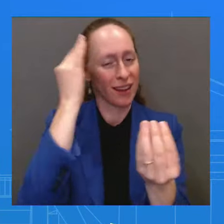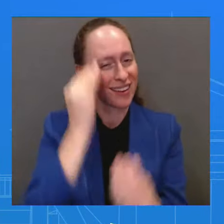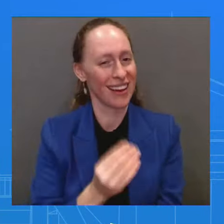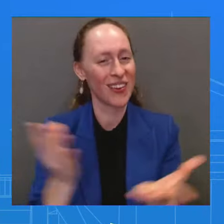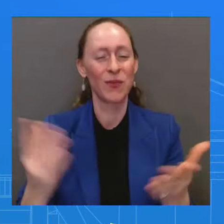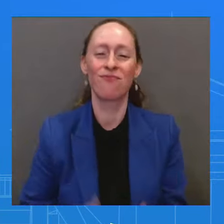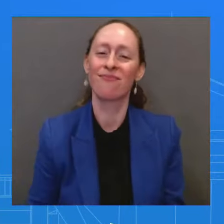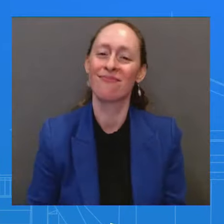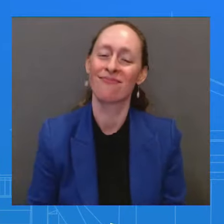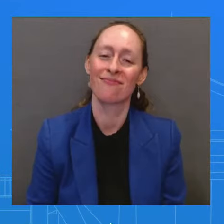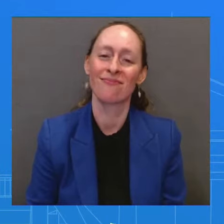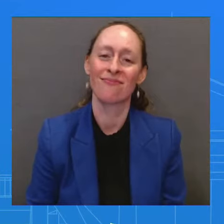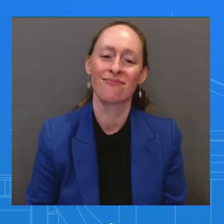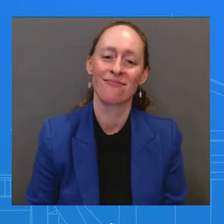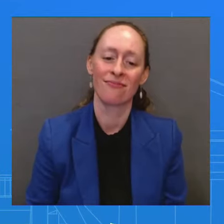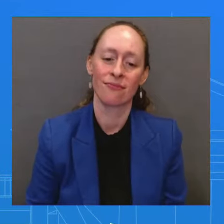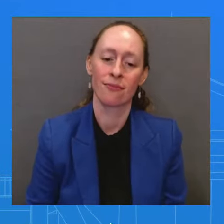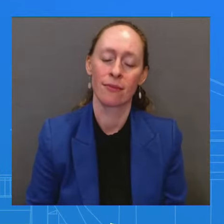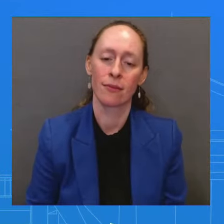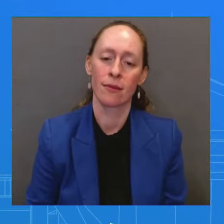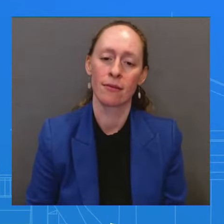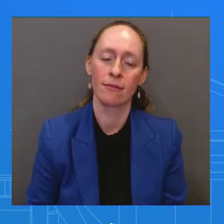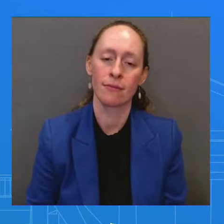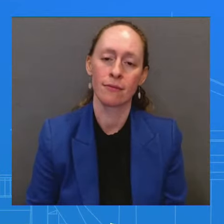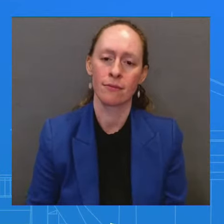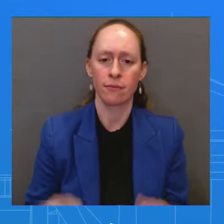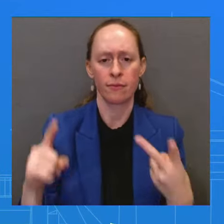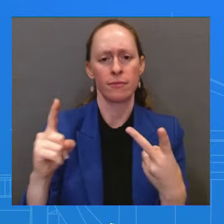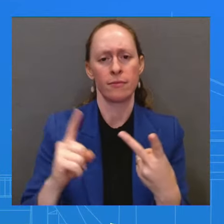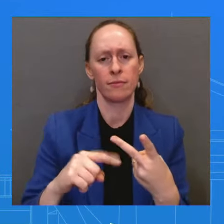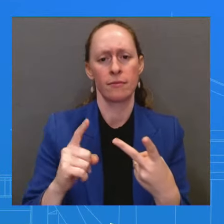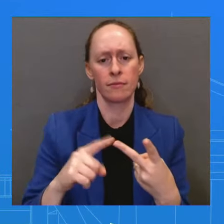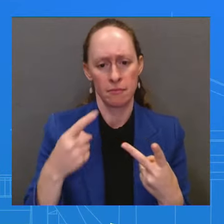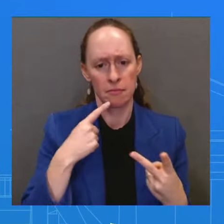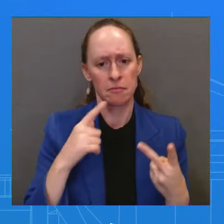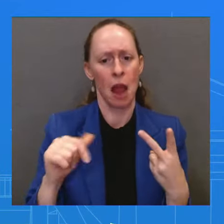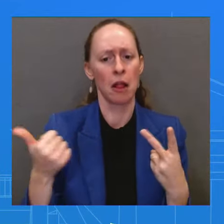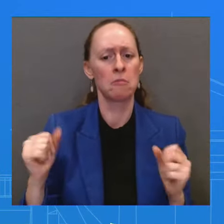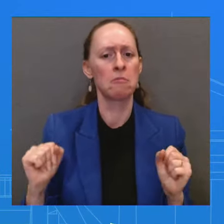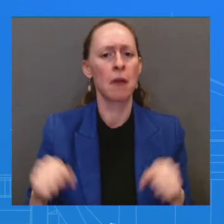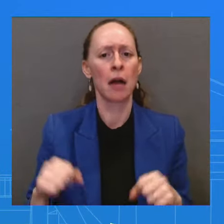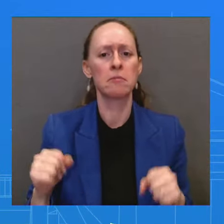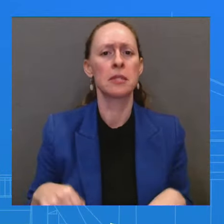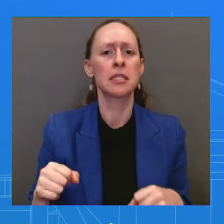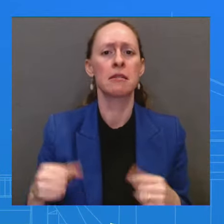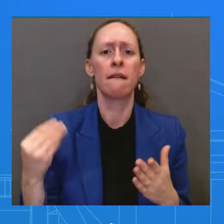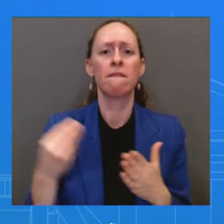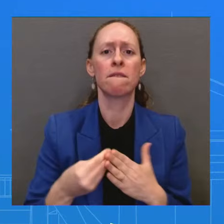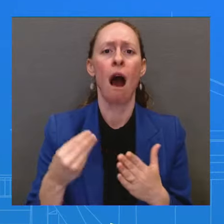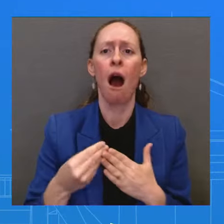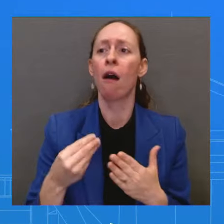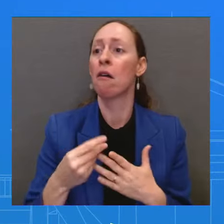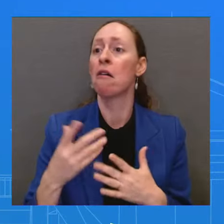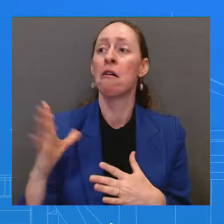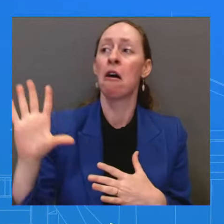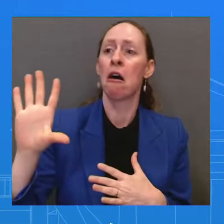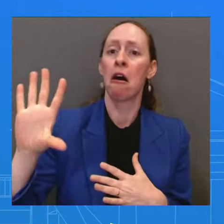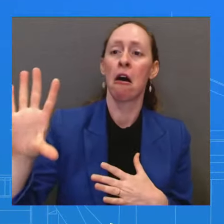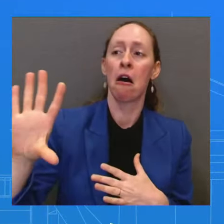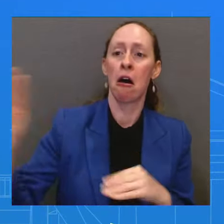of potentially funding -- getting U.S. support to Ukraine. Do you have any details on what he was talking about there? Ms. Jean-Pierre: I don't have anything more than what the President shared.